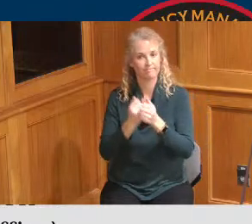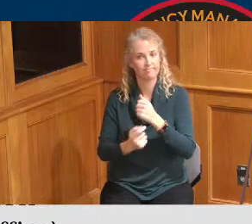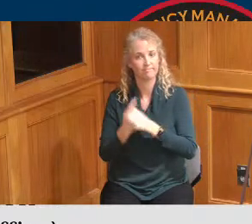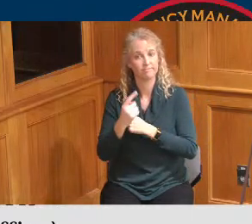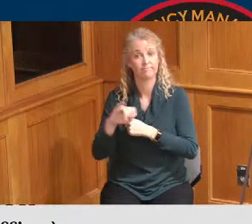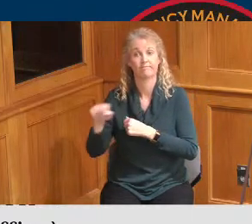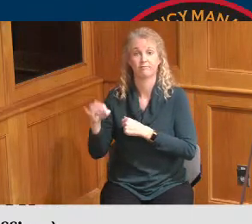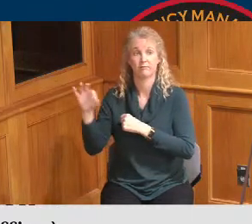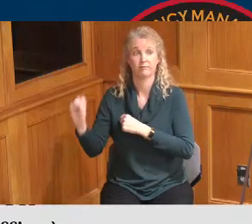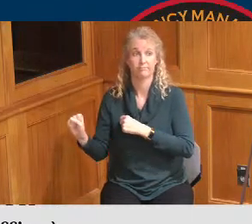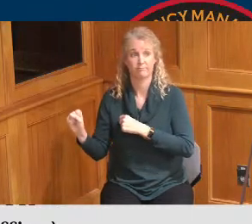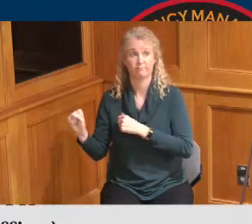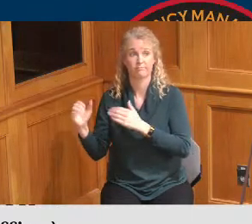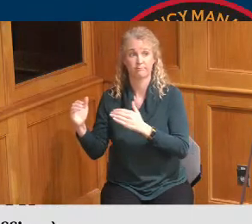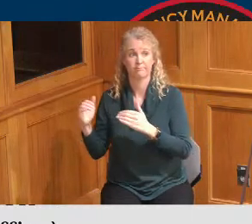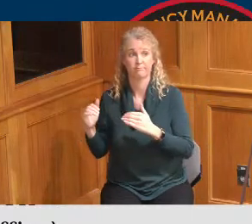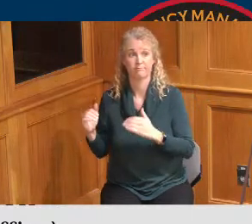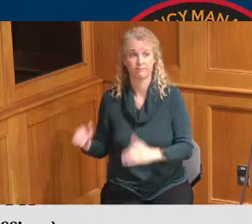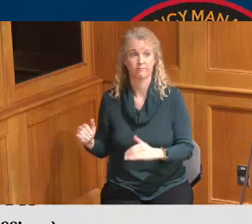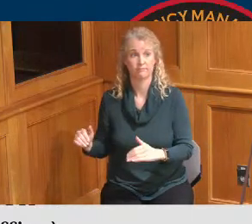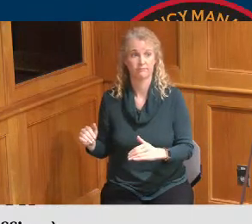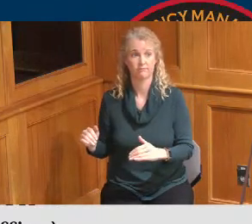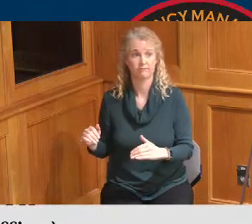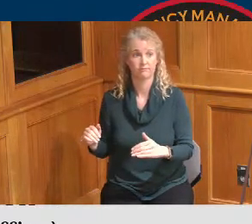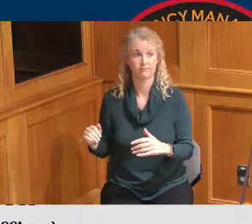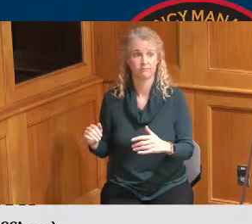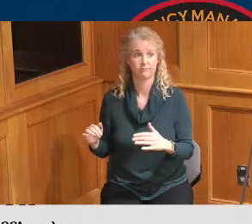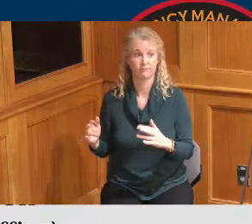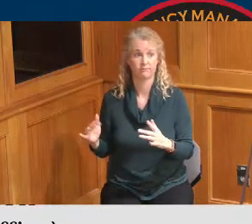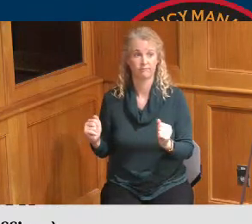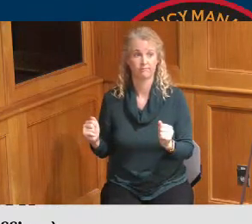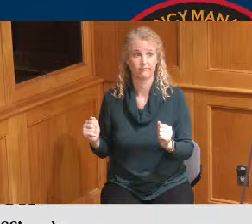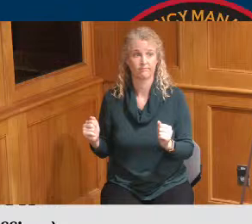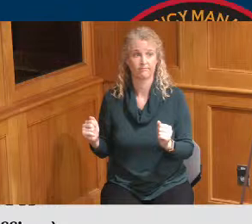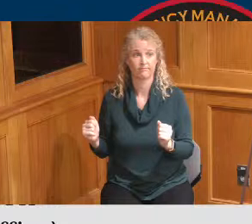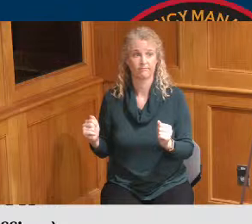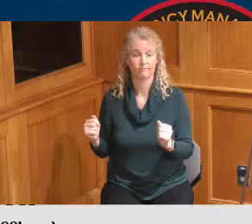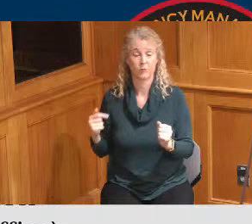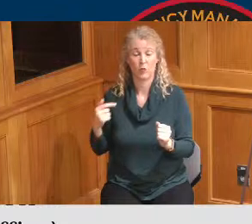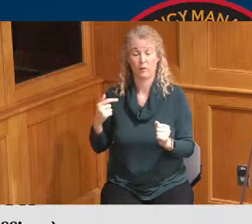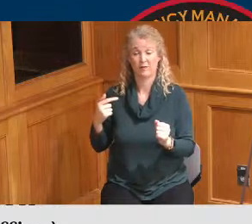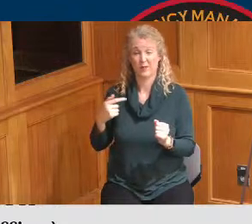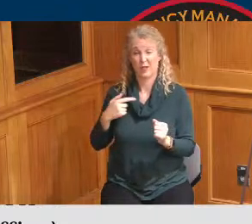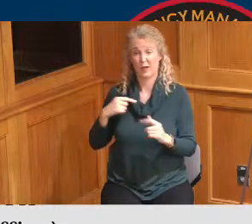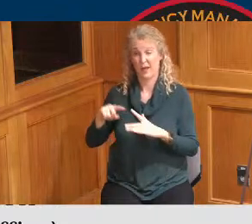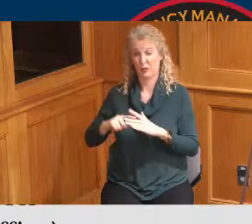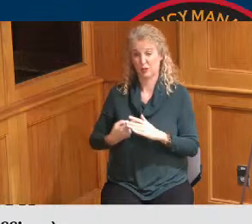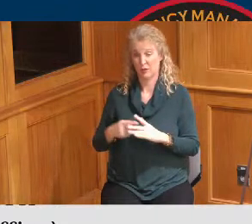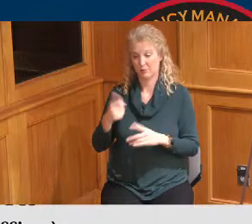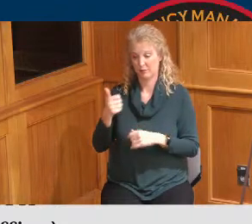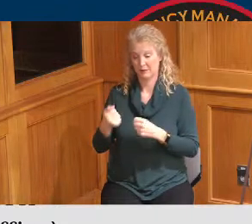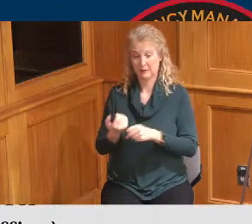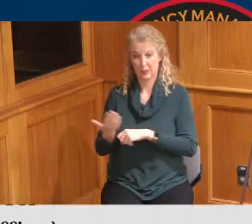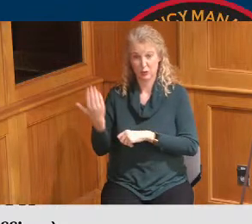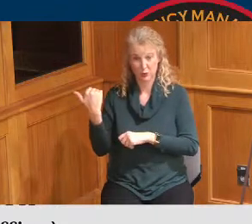Family Services fabulous partner again uh when I first came here 10 years ago couple days ago